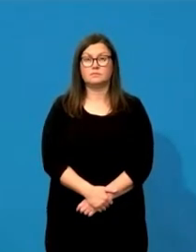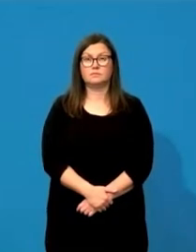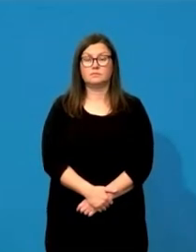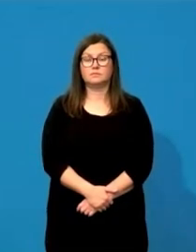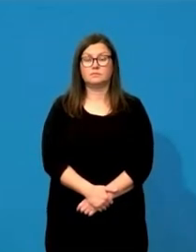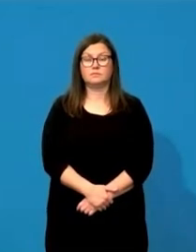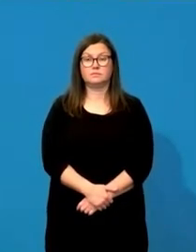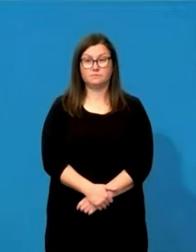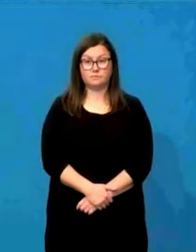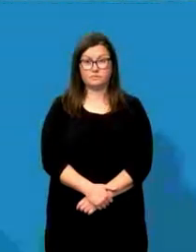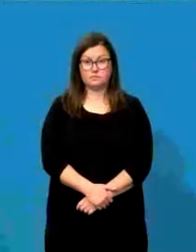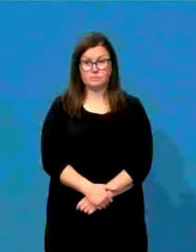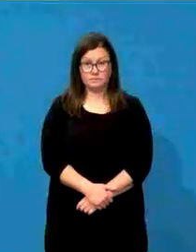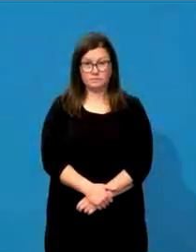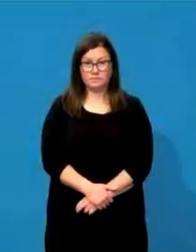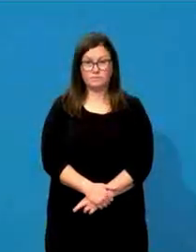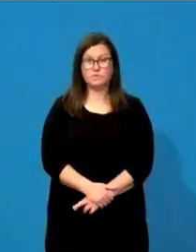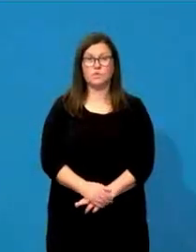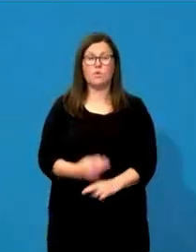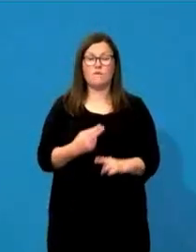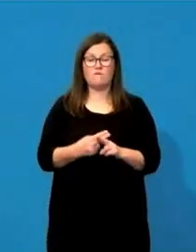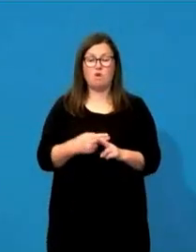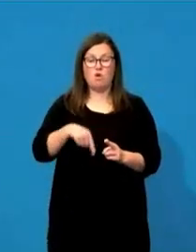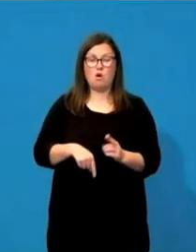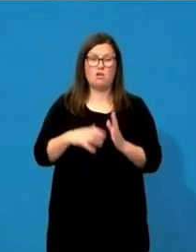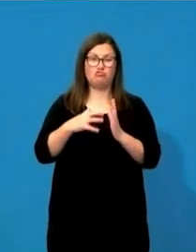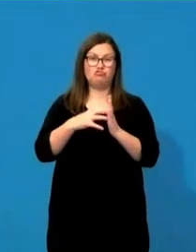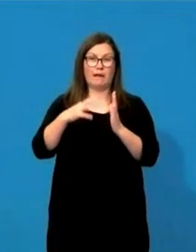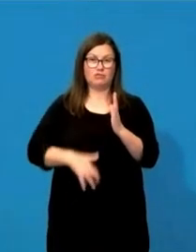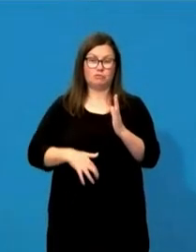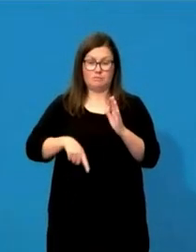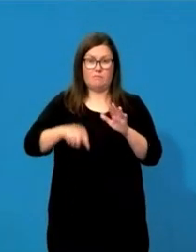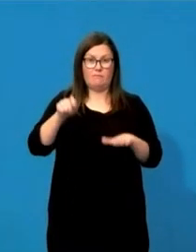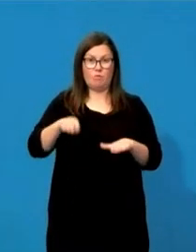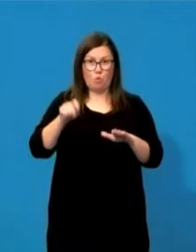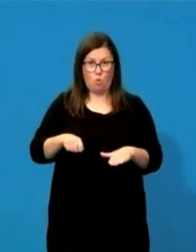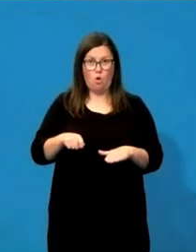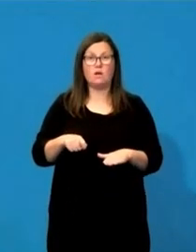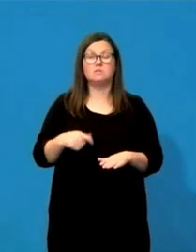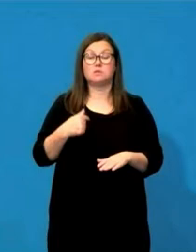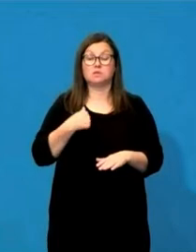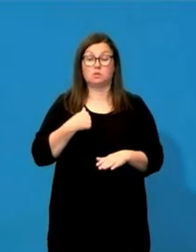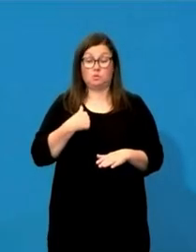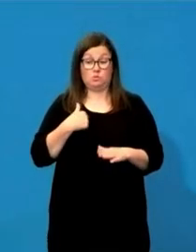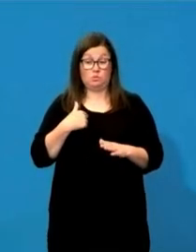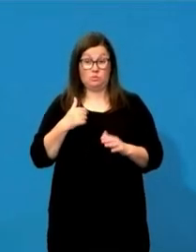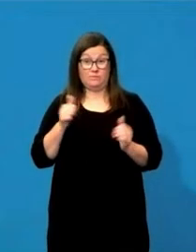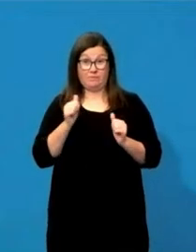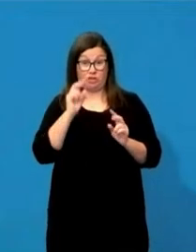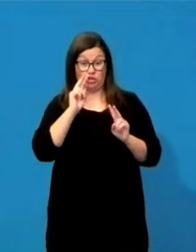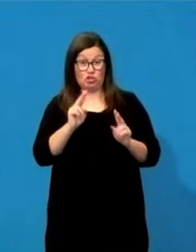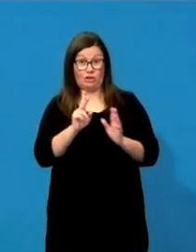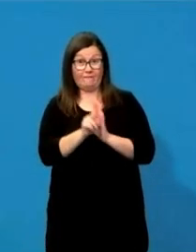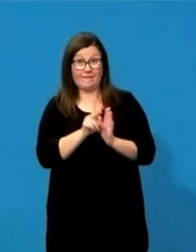benefit of the transcript, we just viewed a video of - Topsy, of you transferring Ronita